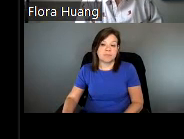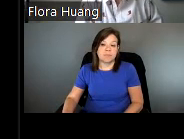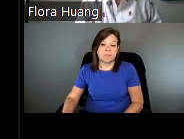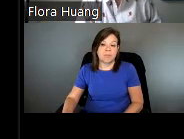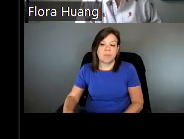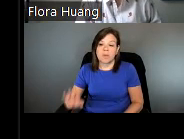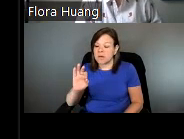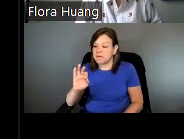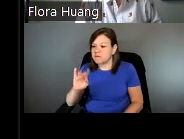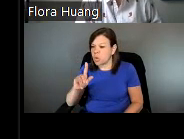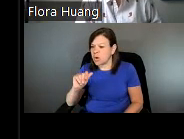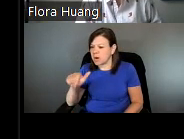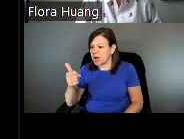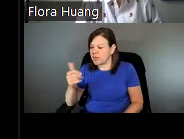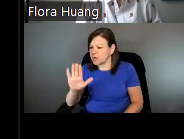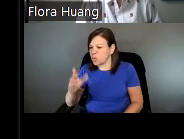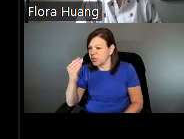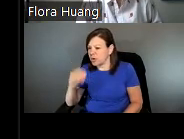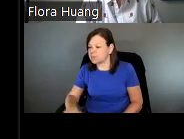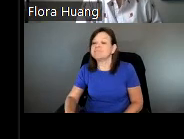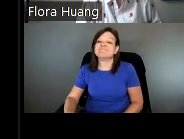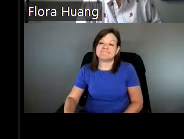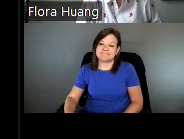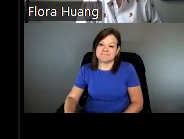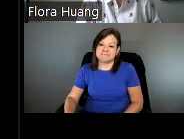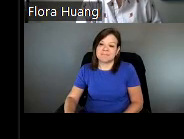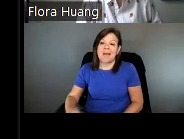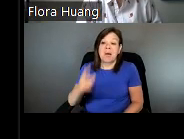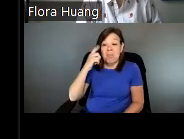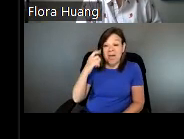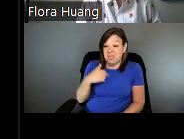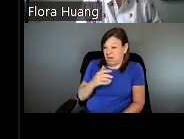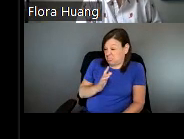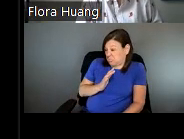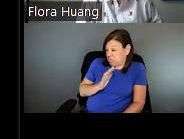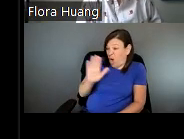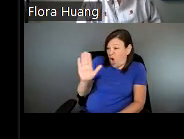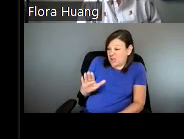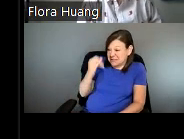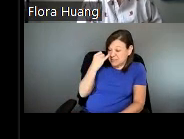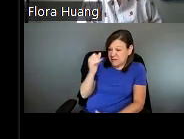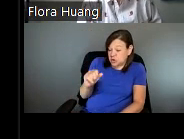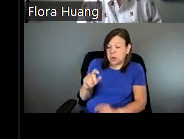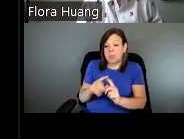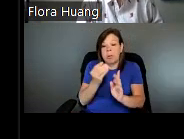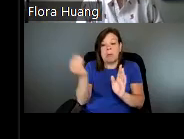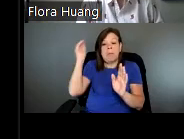Yeah, my thought was that that would be really awesome. But also it's good to remember that QR codes